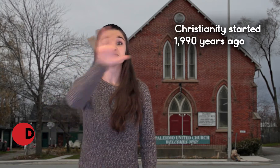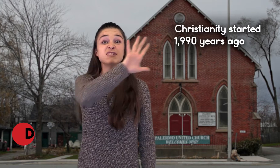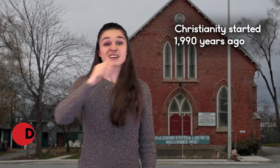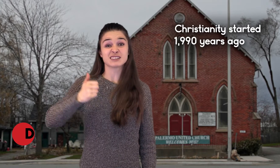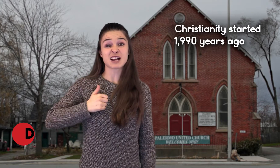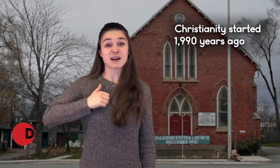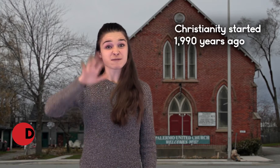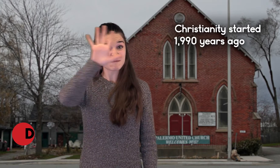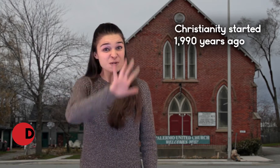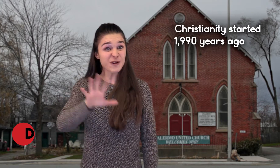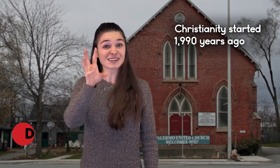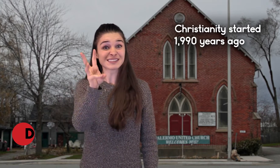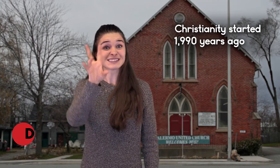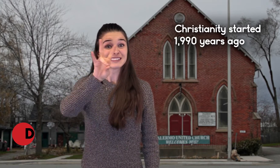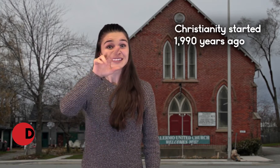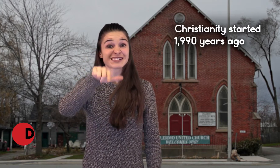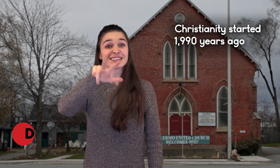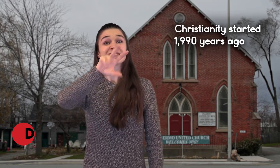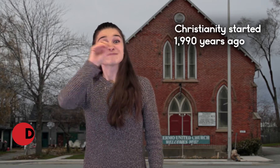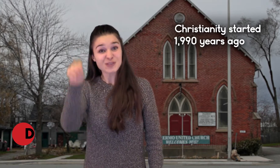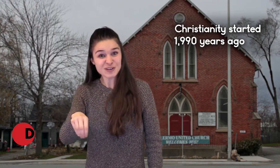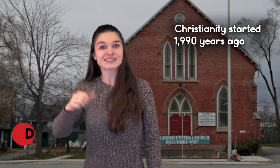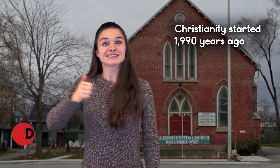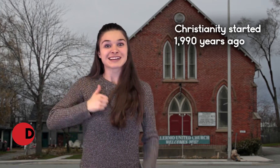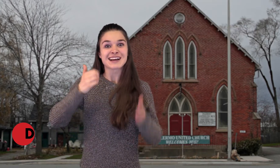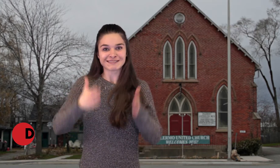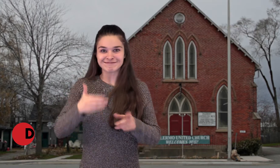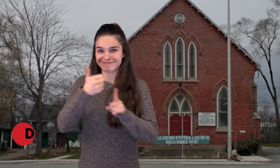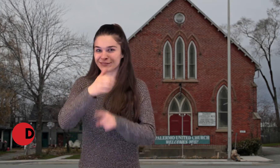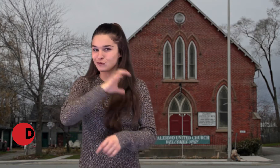About 67.3% of Canadians are Christians in